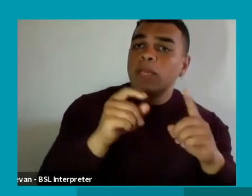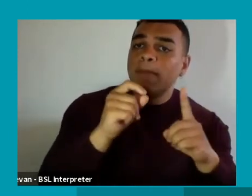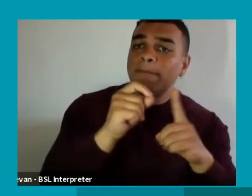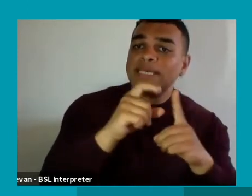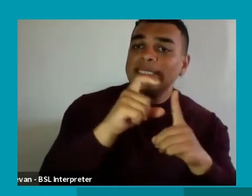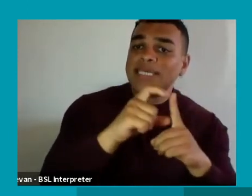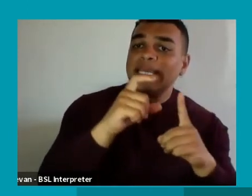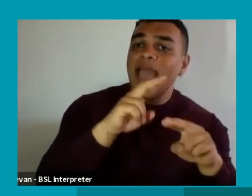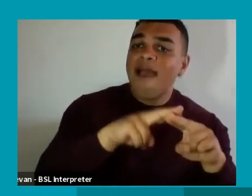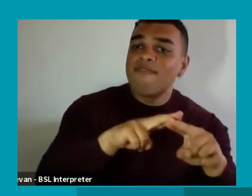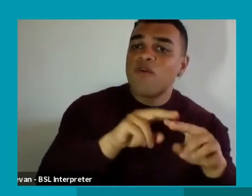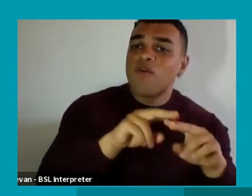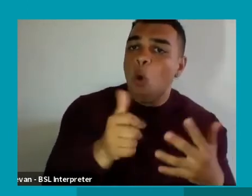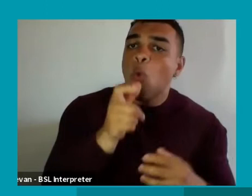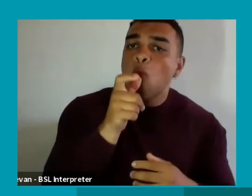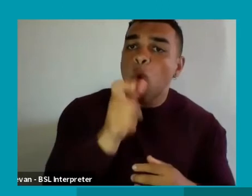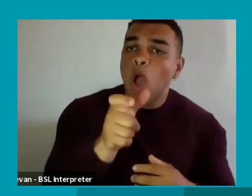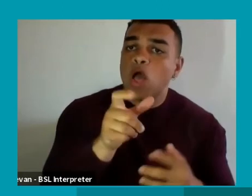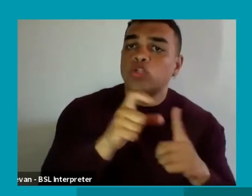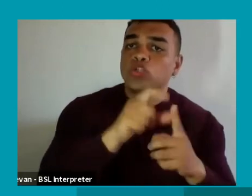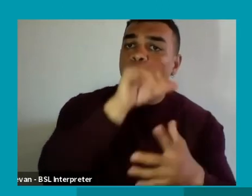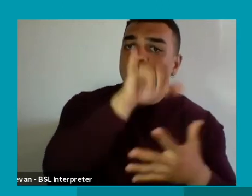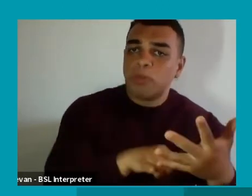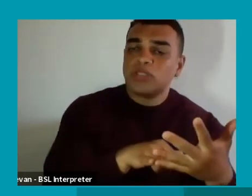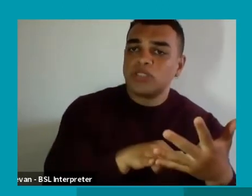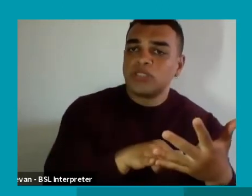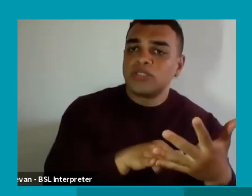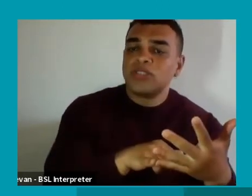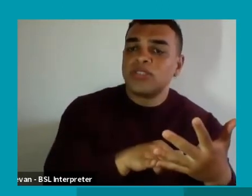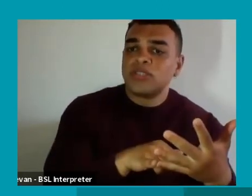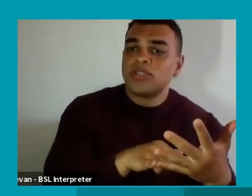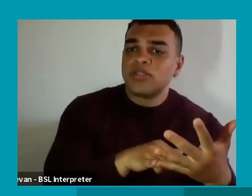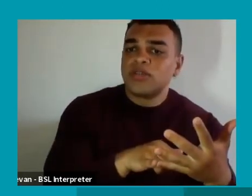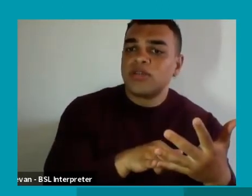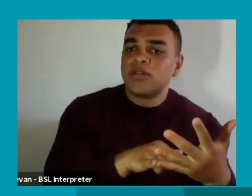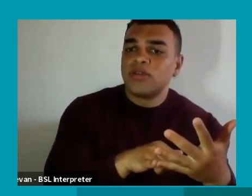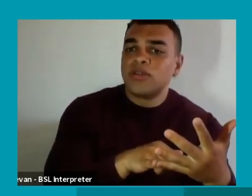'cause that will cover all ATS. Not a lot, but some ATS is,